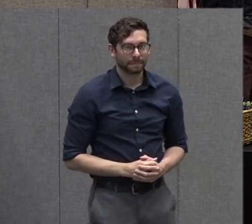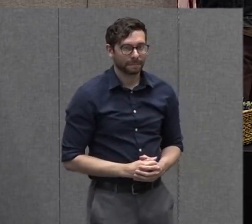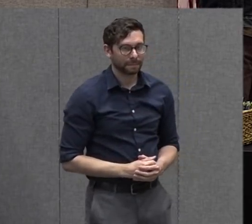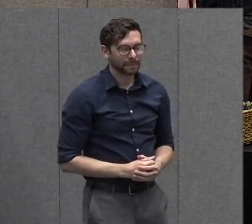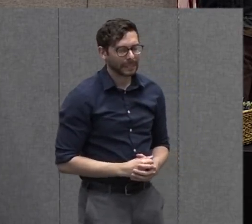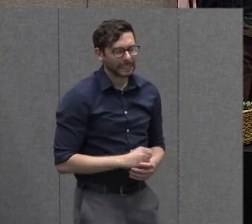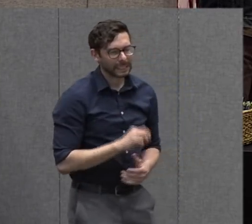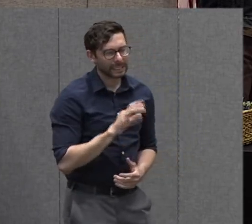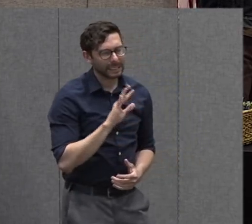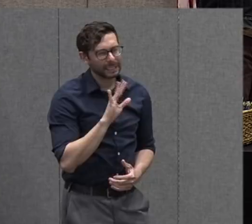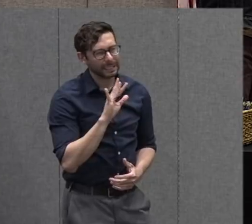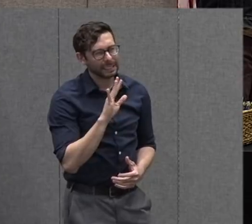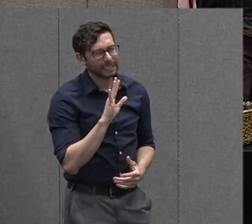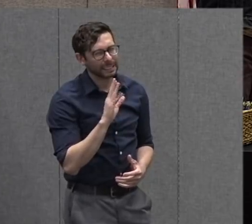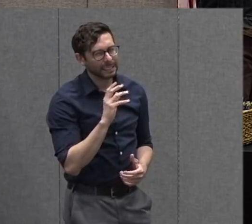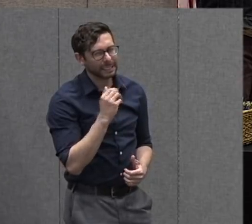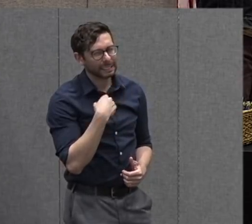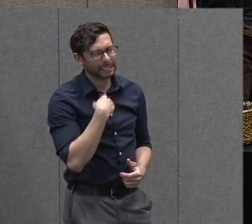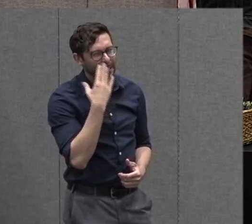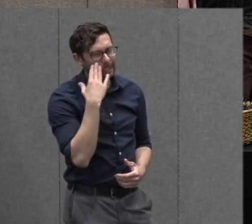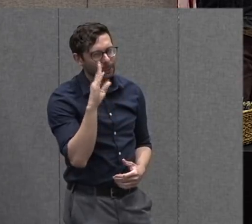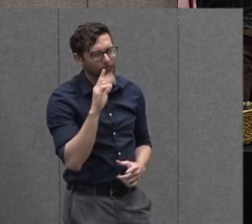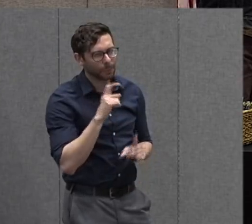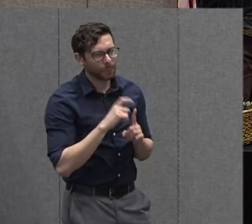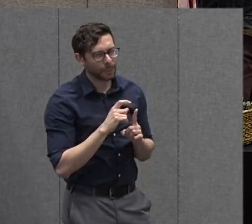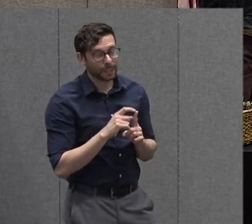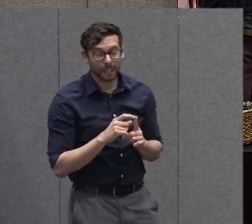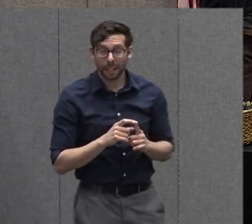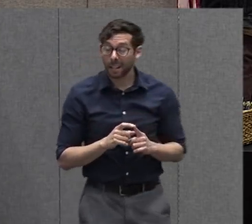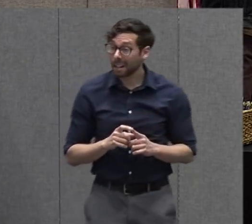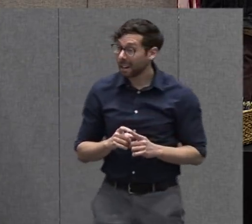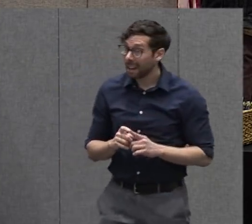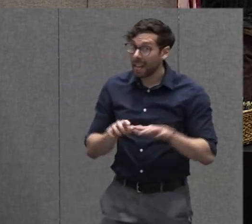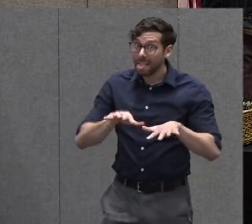Can liquids dance? [Mr. R] No, it can't dance. [Miss Martindale] No.